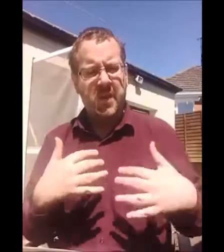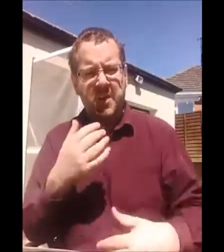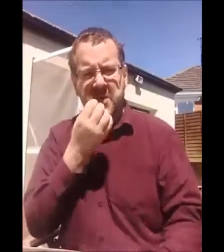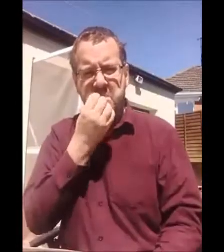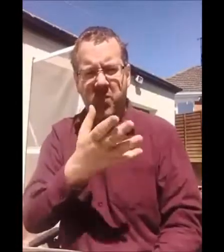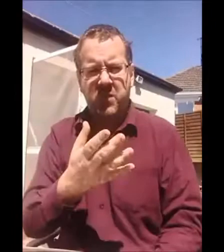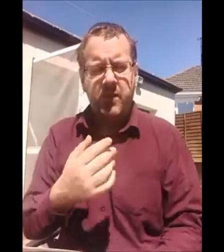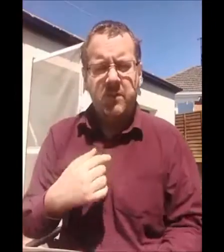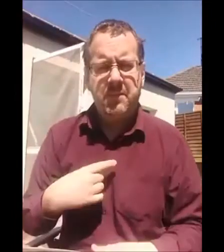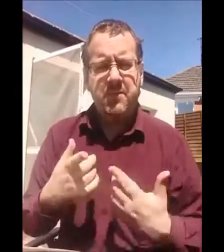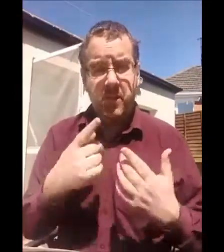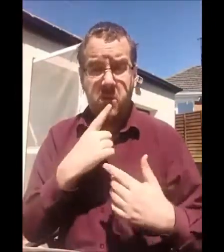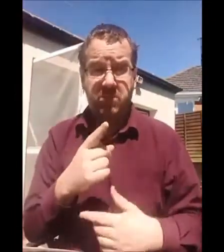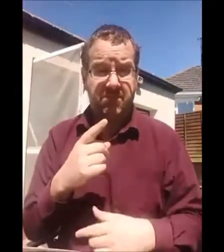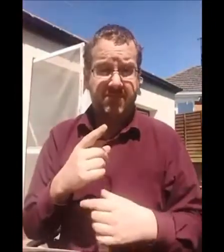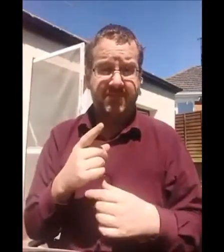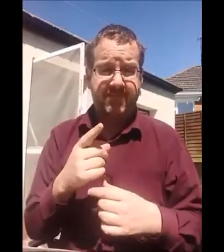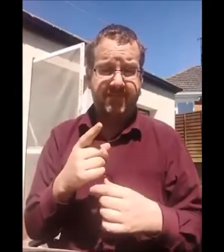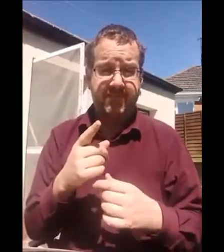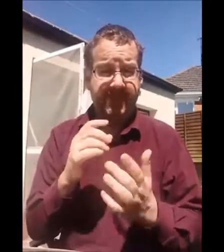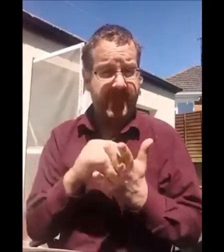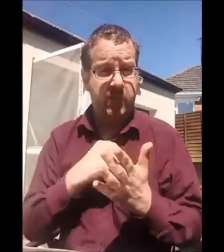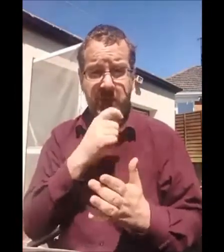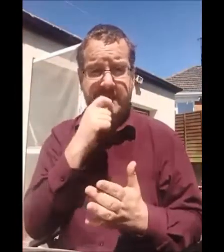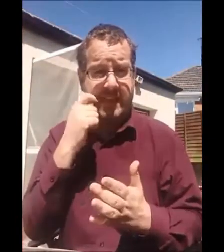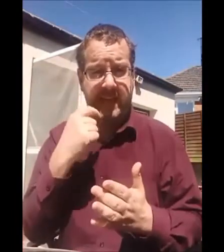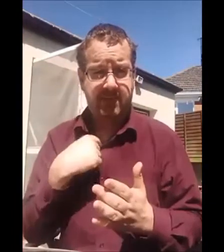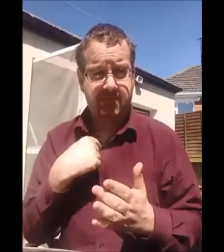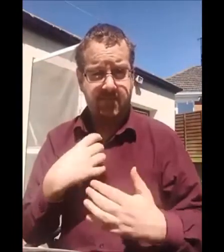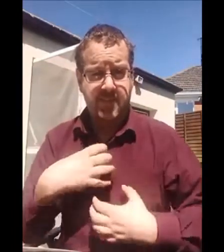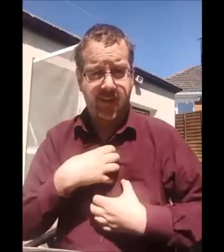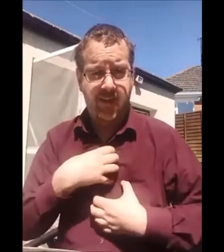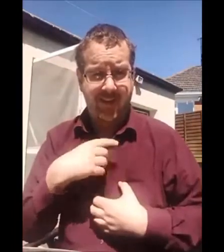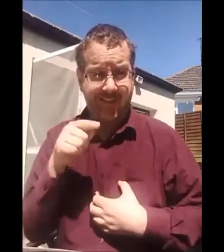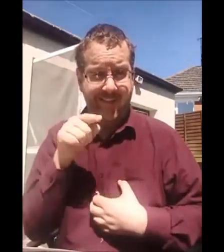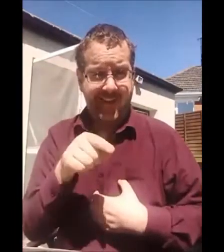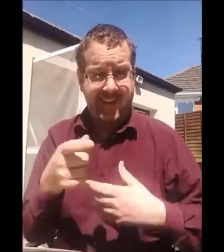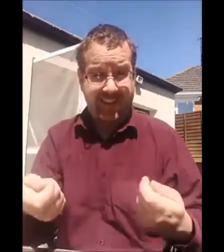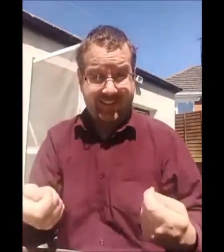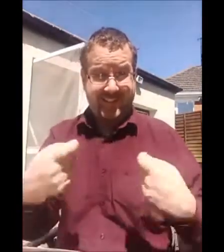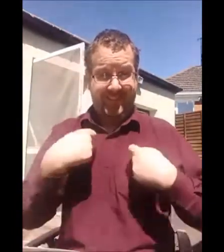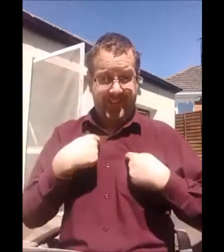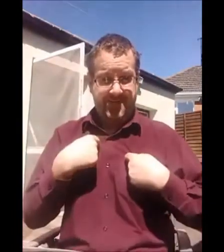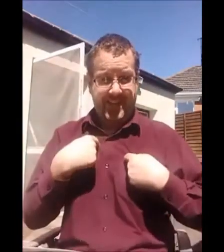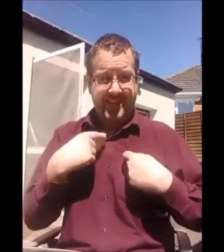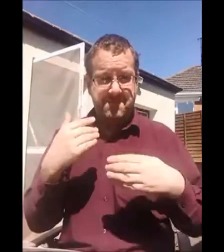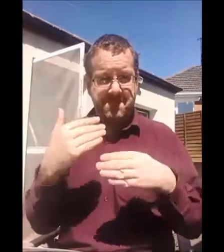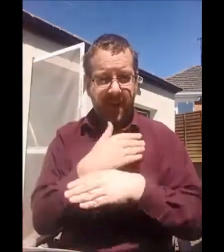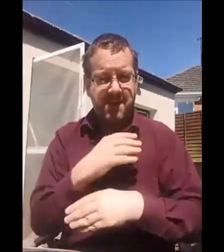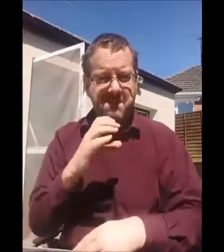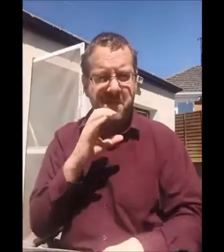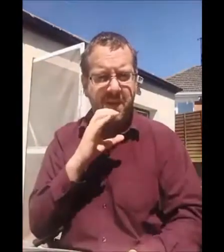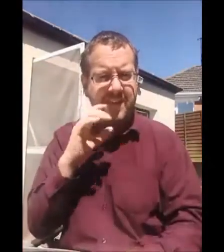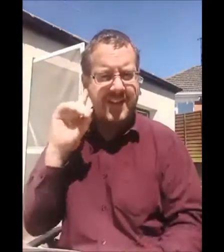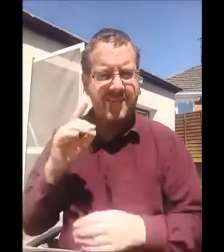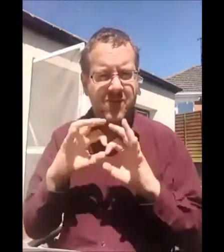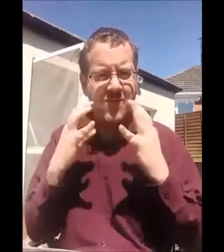Wow - what a beautiful piece. Now I have to say, I was shocked - that it was this painting that was given to me by the Monaghan Deaf Group,